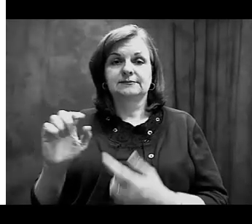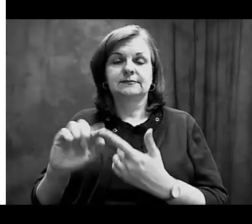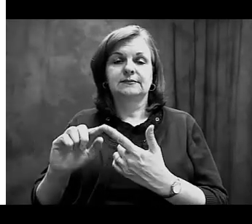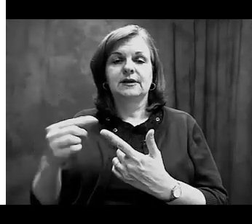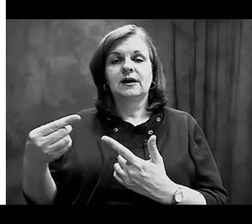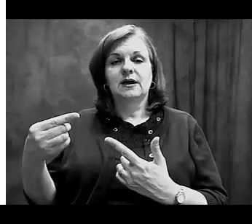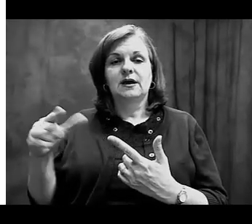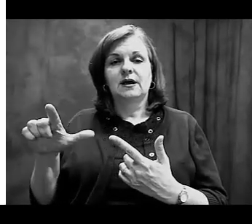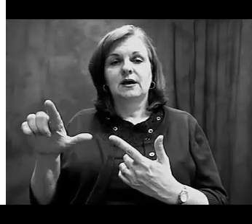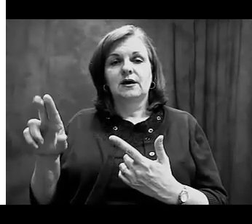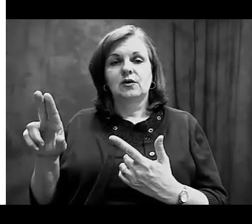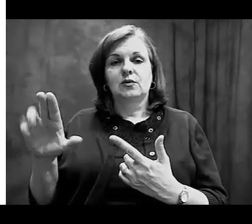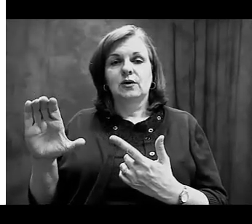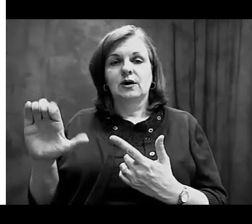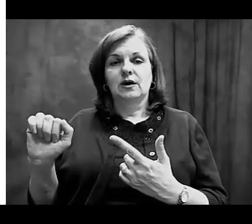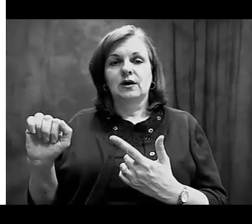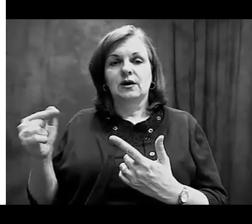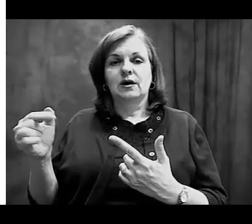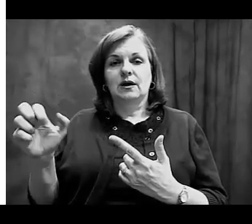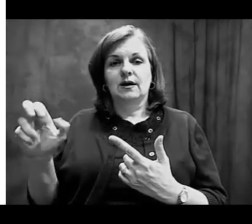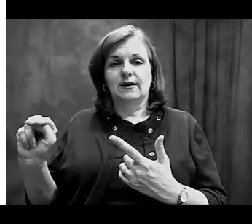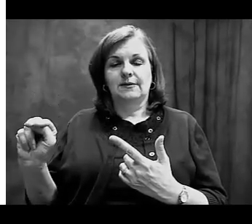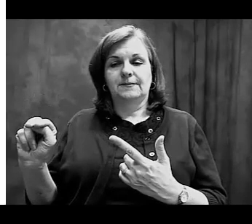and glucagon